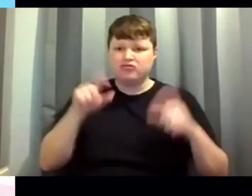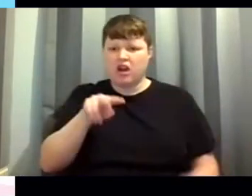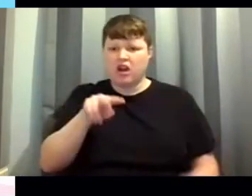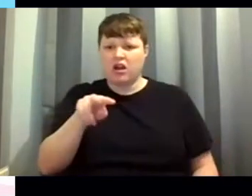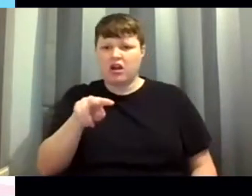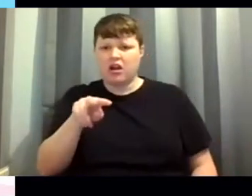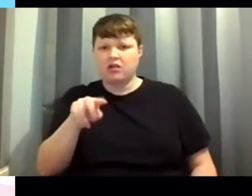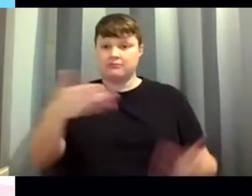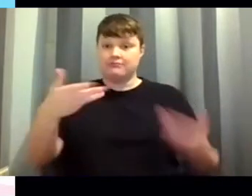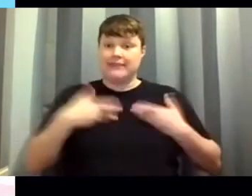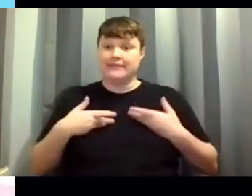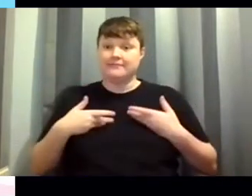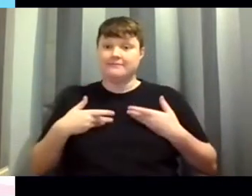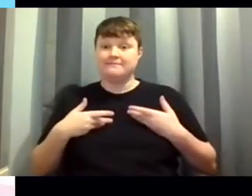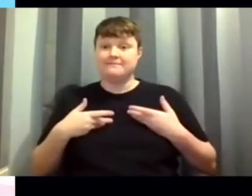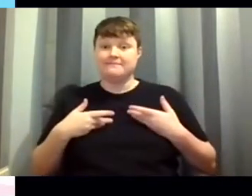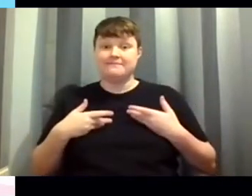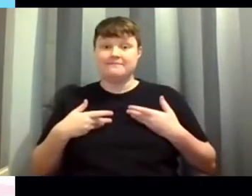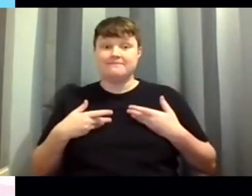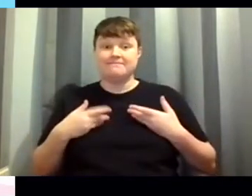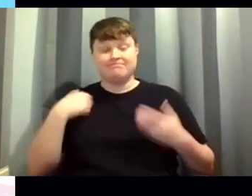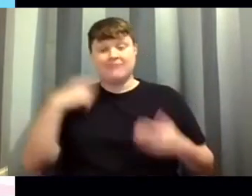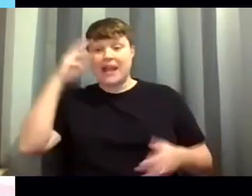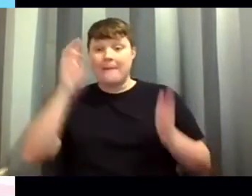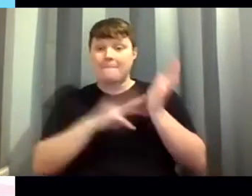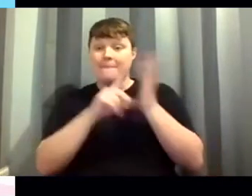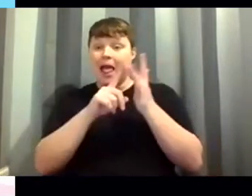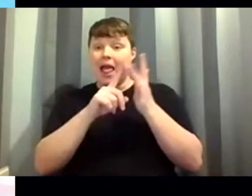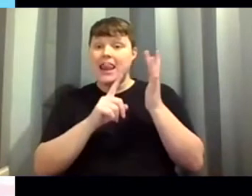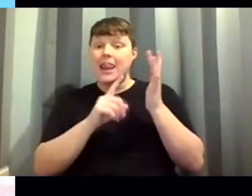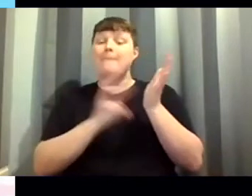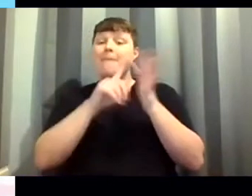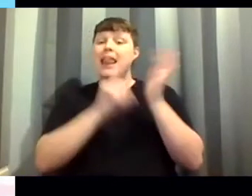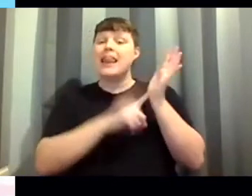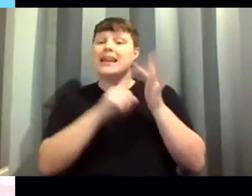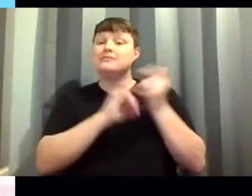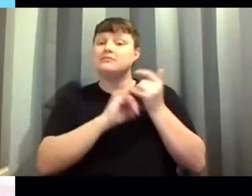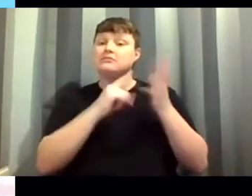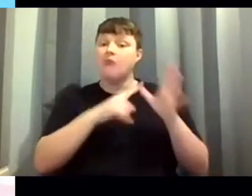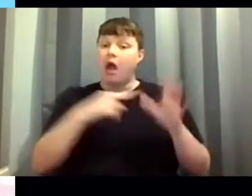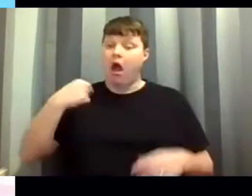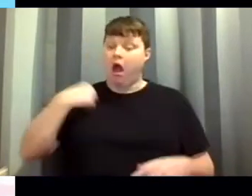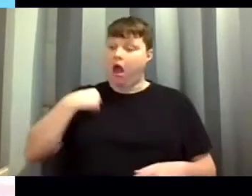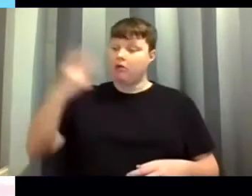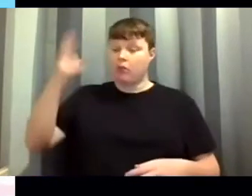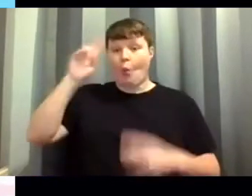me. My name is Melissa. My pronuns are "she" and "her". I'm transitioning socially, medically, and legally.